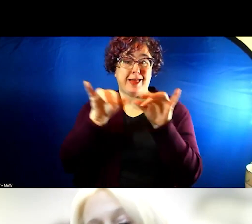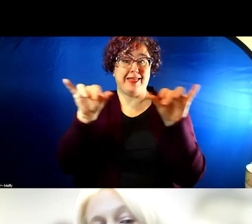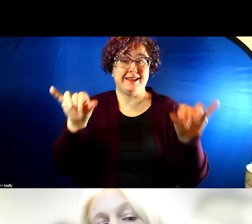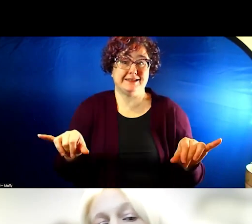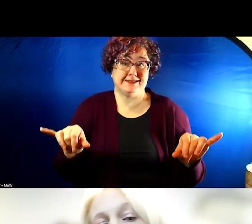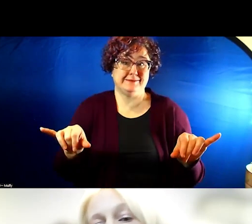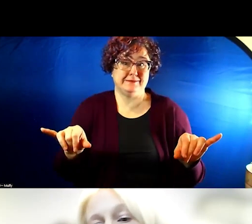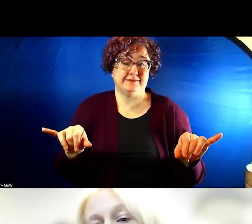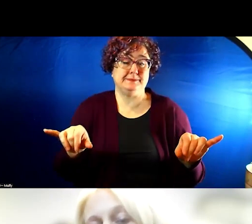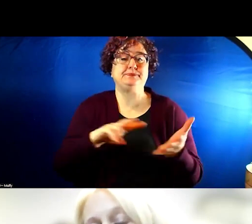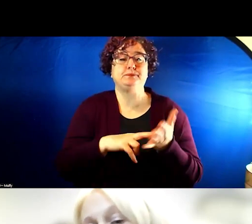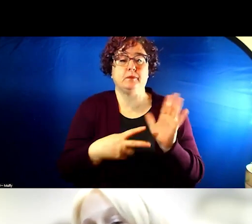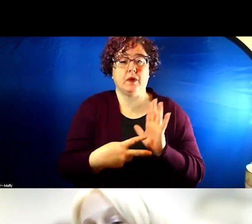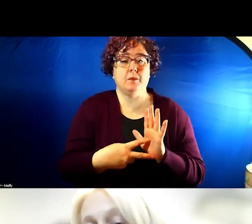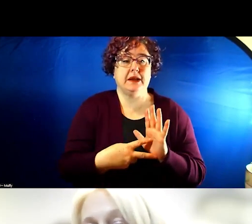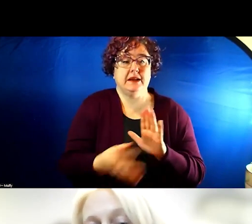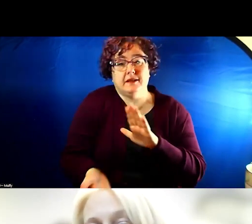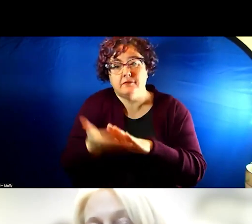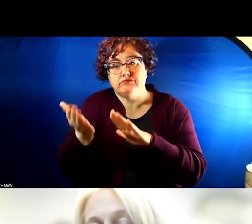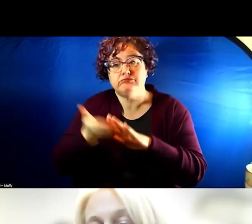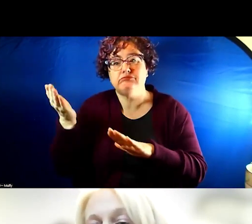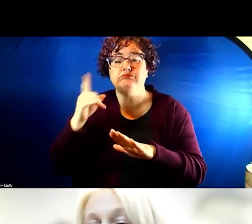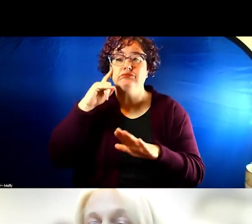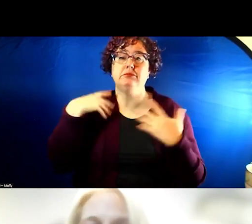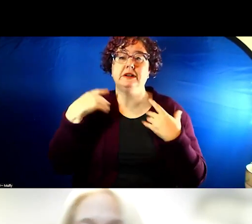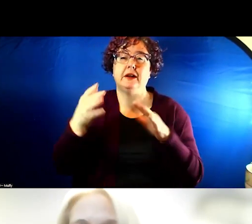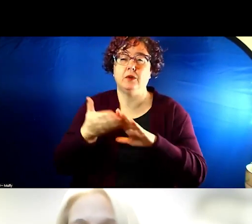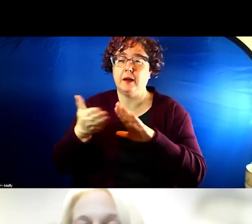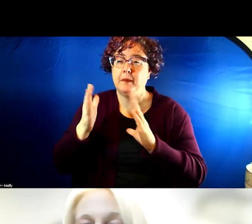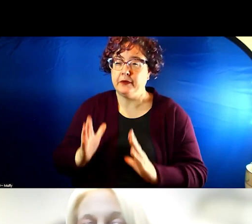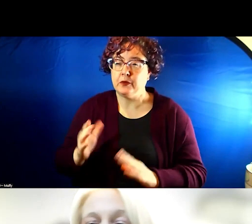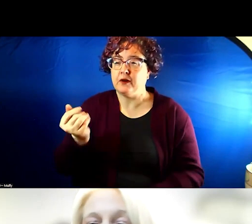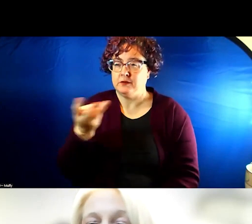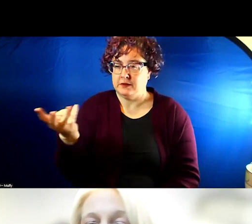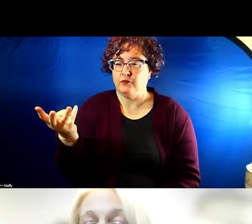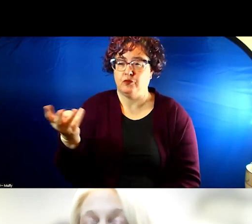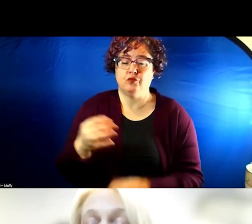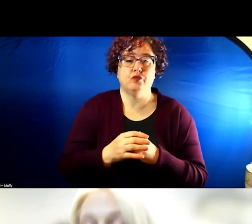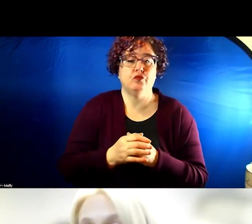THEY ARE RUN BY THEIR MENTAL HEALTH ADMINISTRATOR -- SEVERAL.